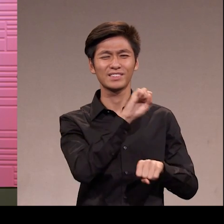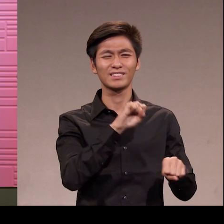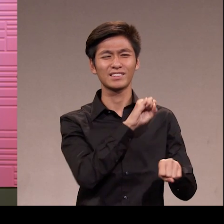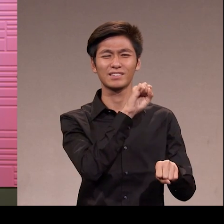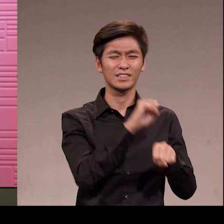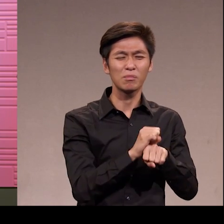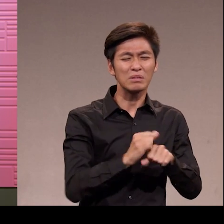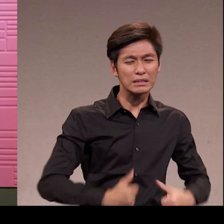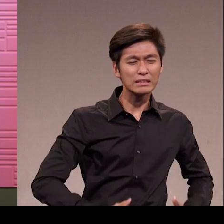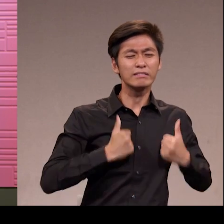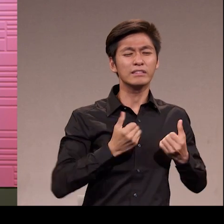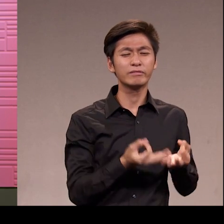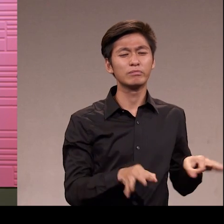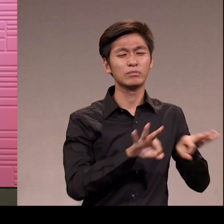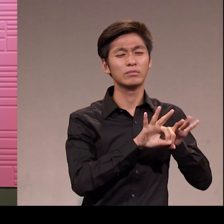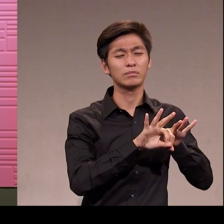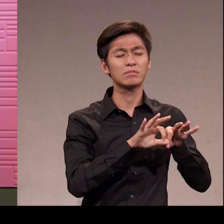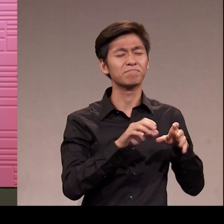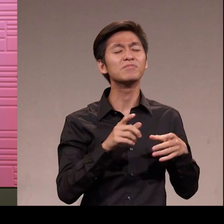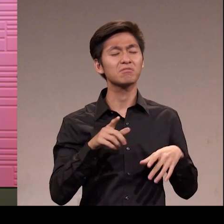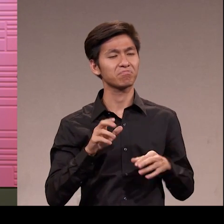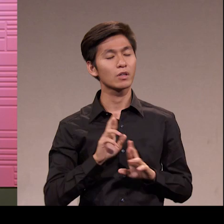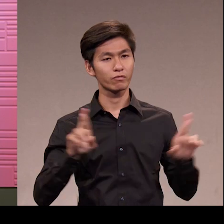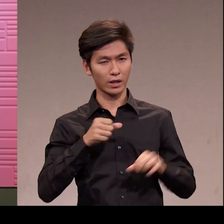and survival, and that he had to speak. He was ready to speak Parliament.